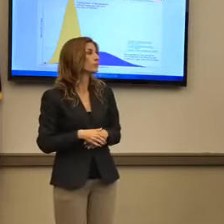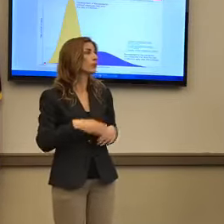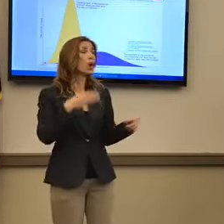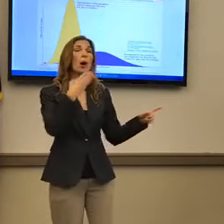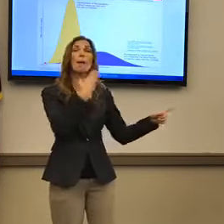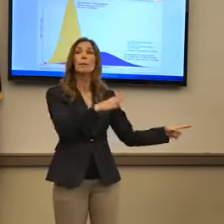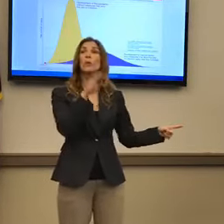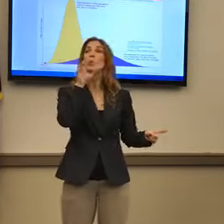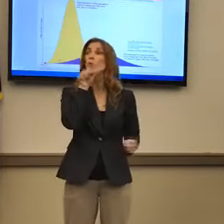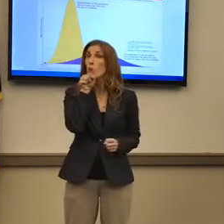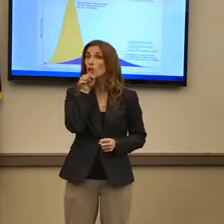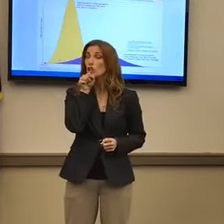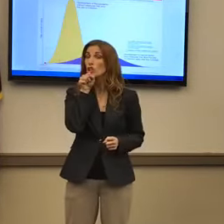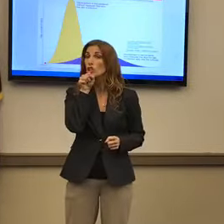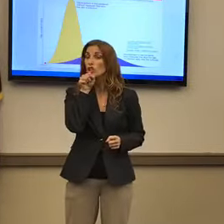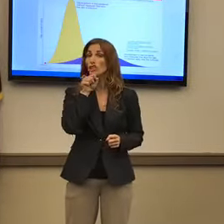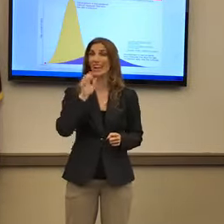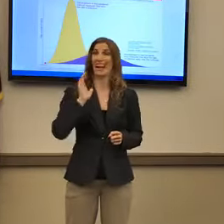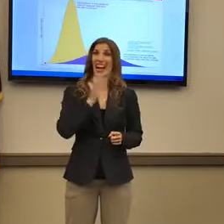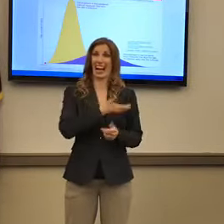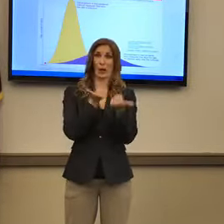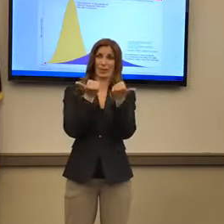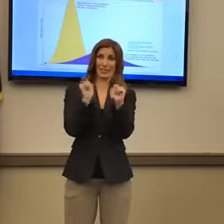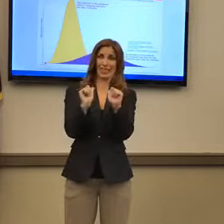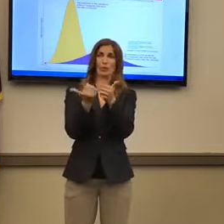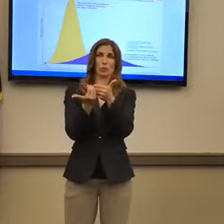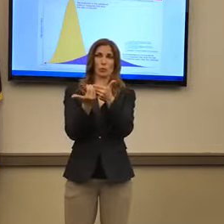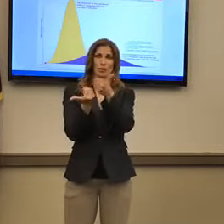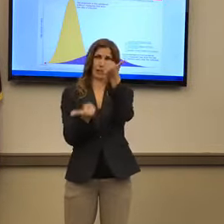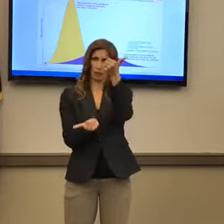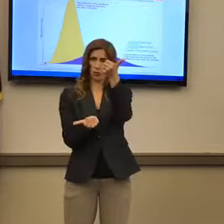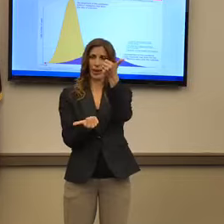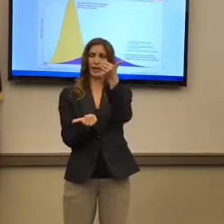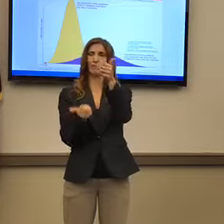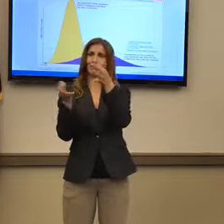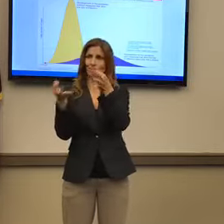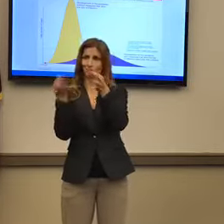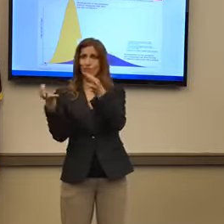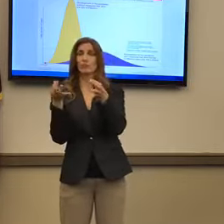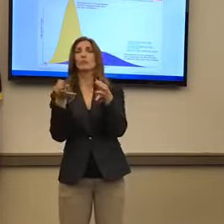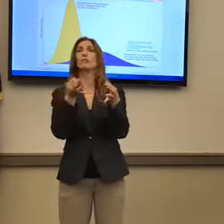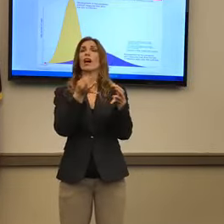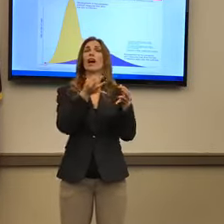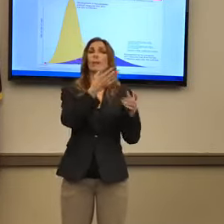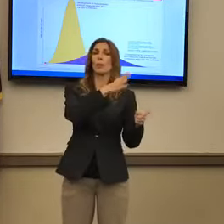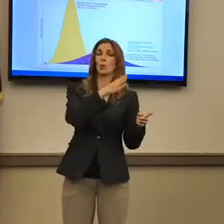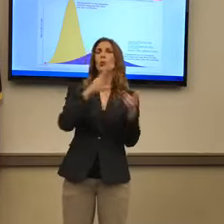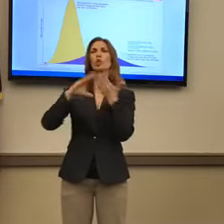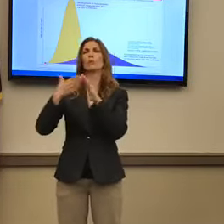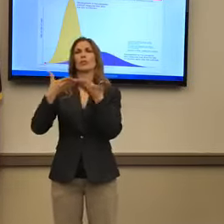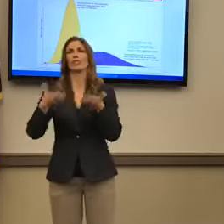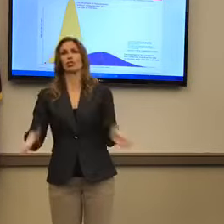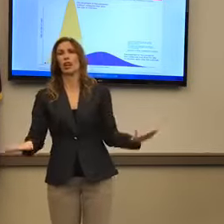lines are our attempt to separate the blue is the community the orange are the